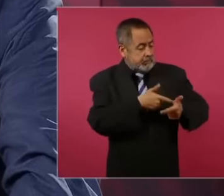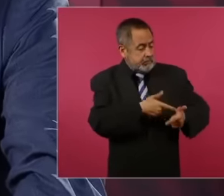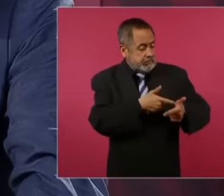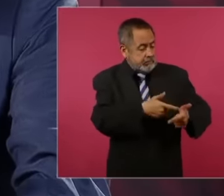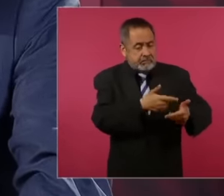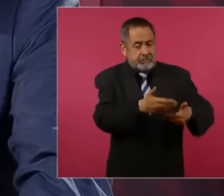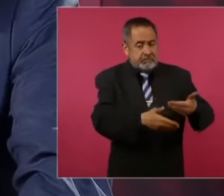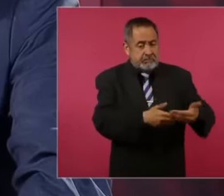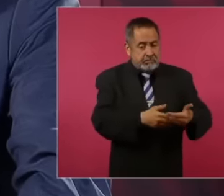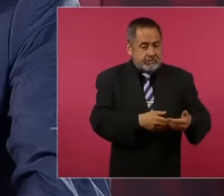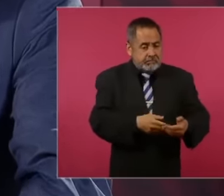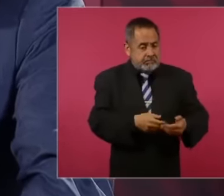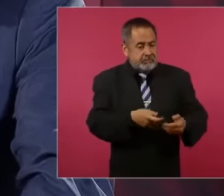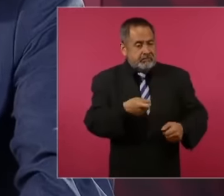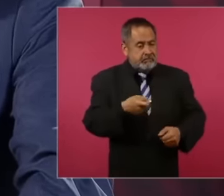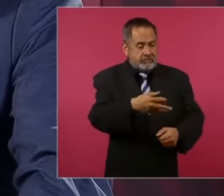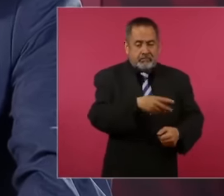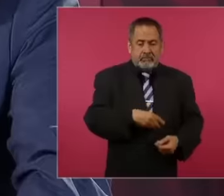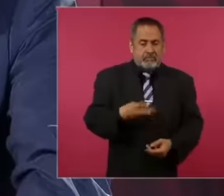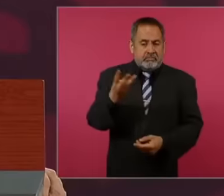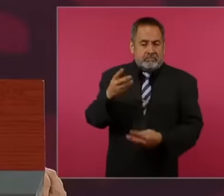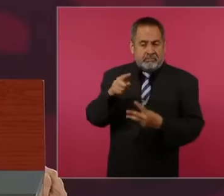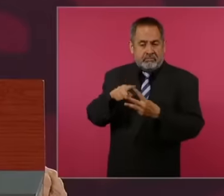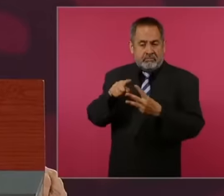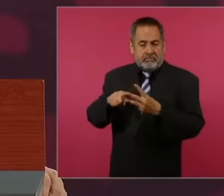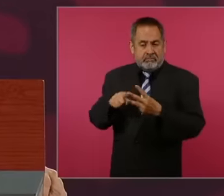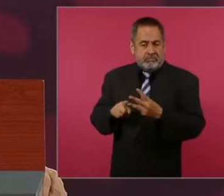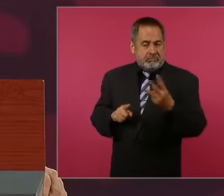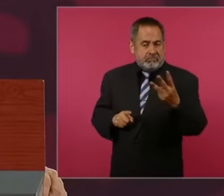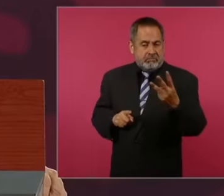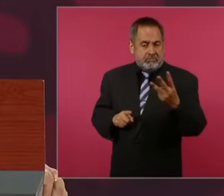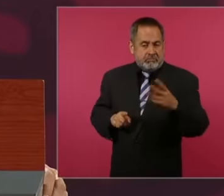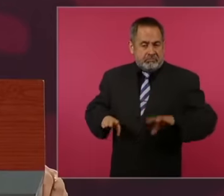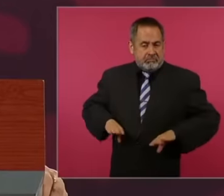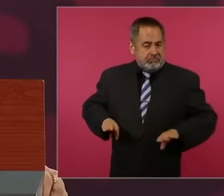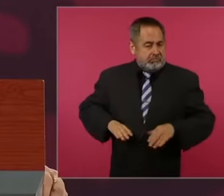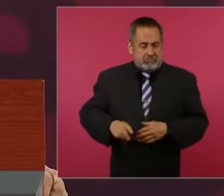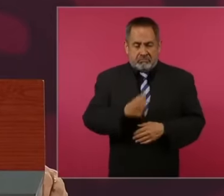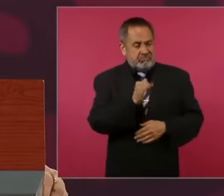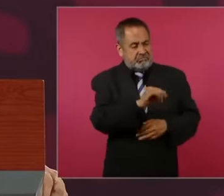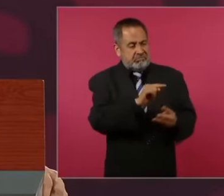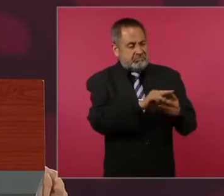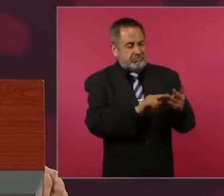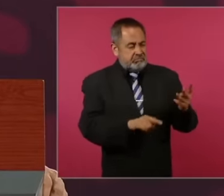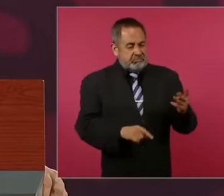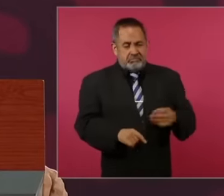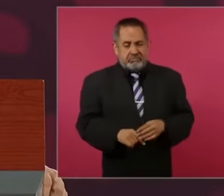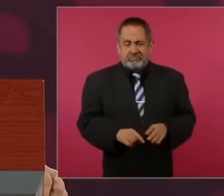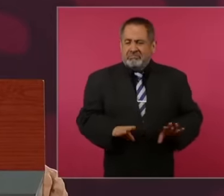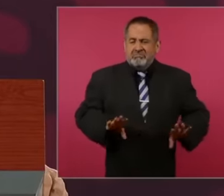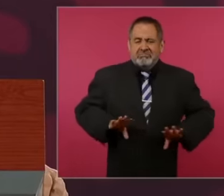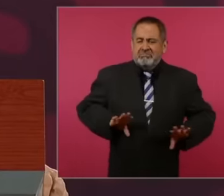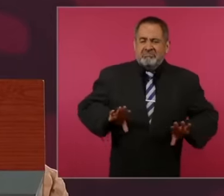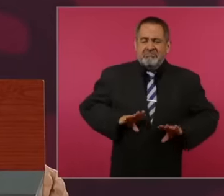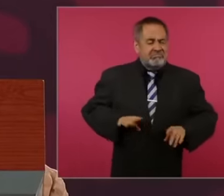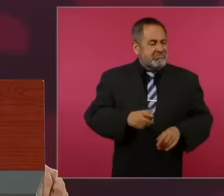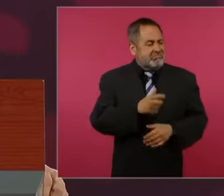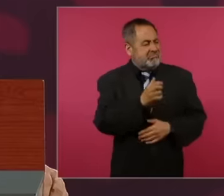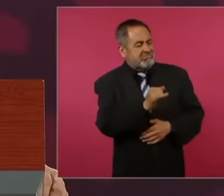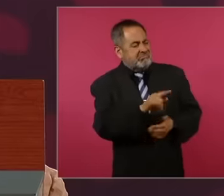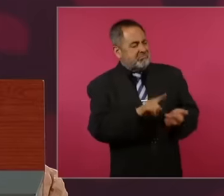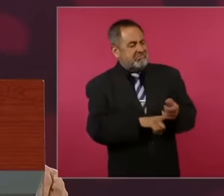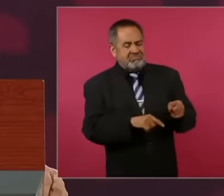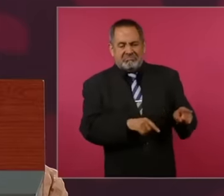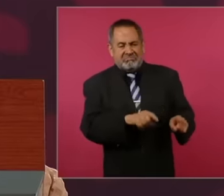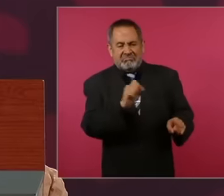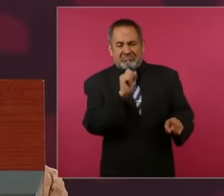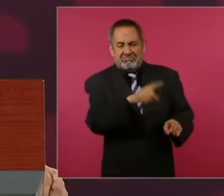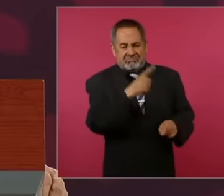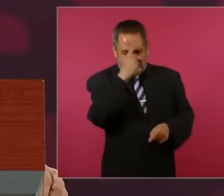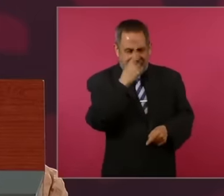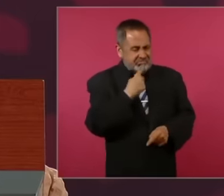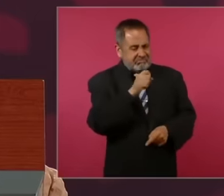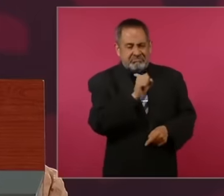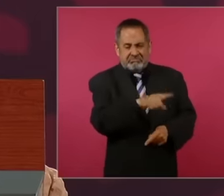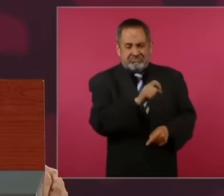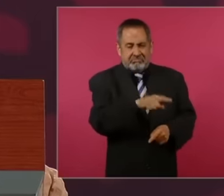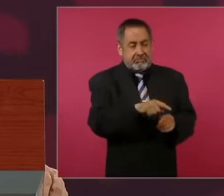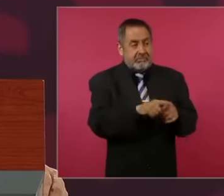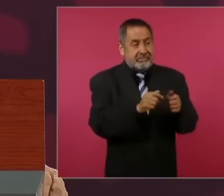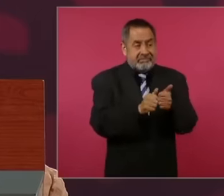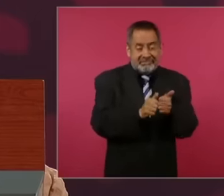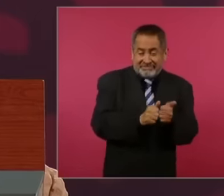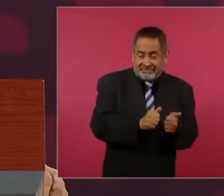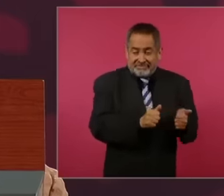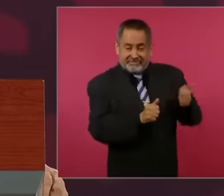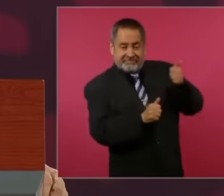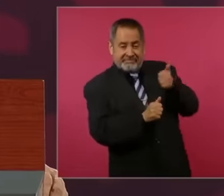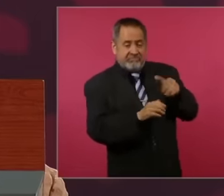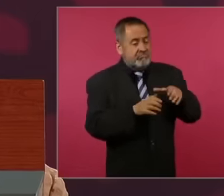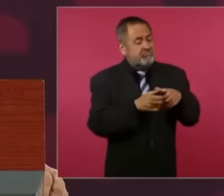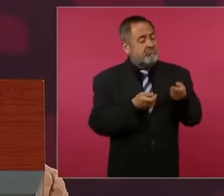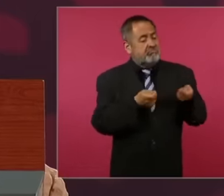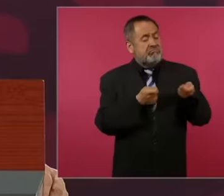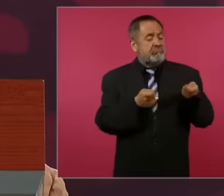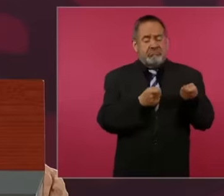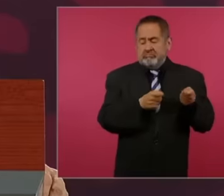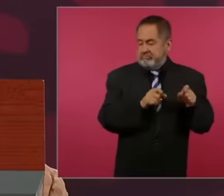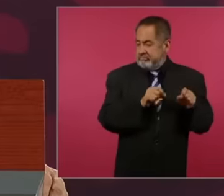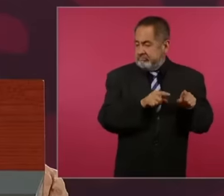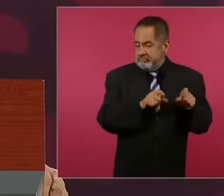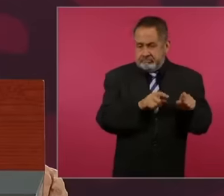three characteristics, especially in the attitude of those at the top because there are also